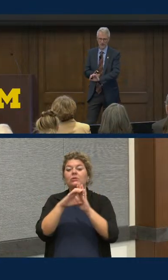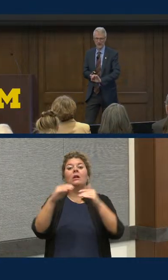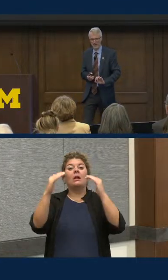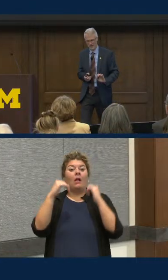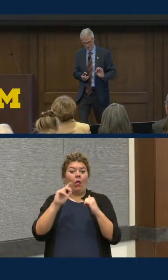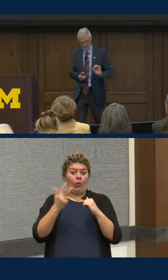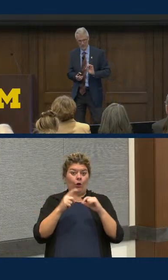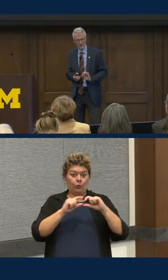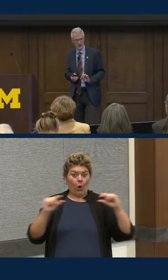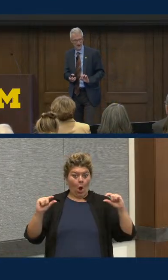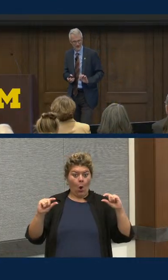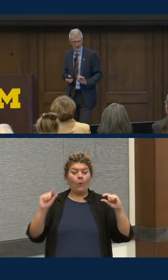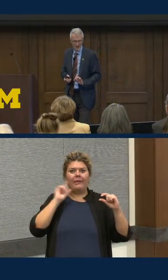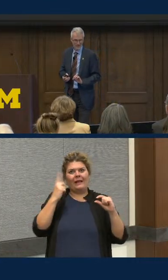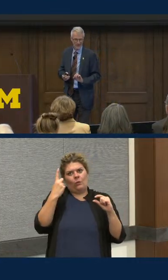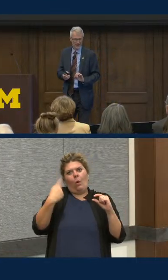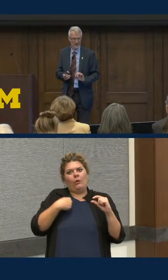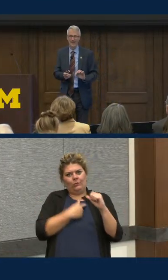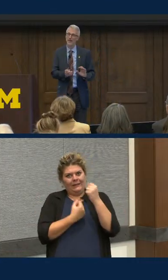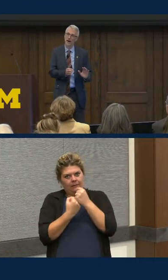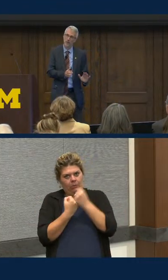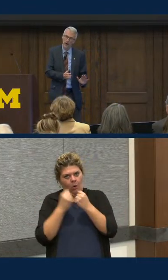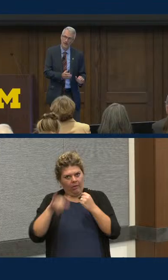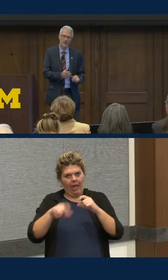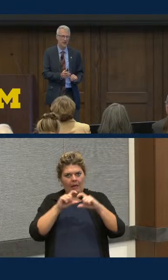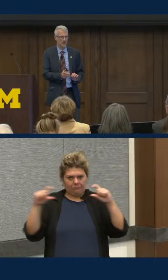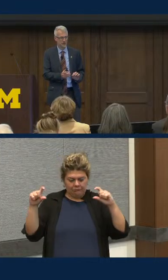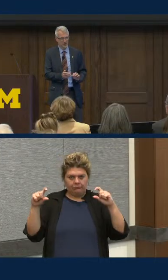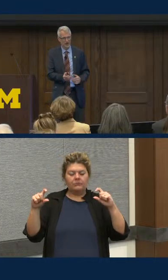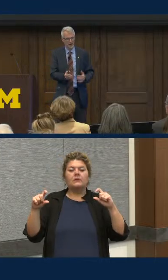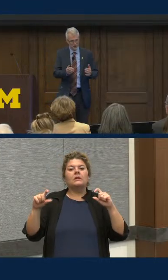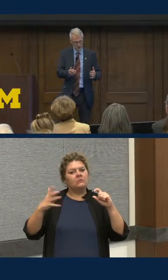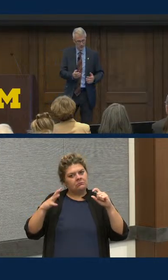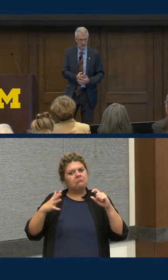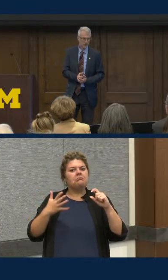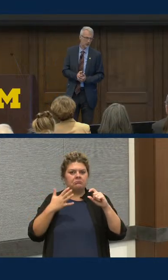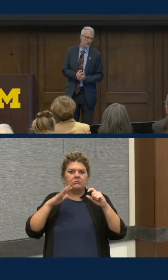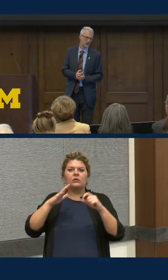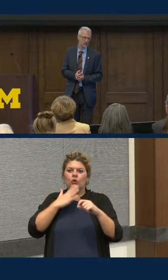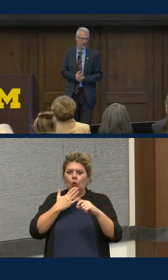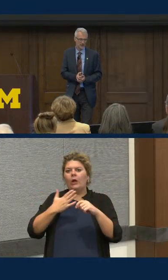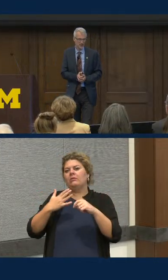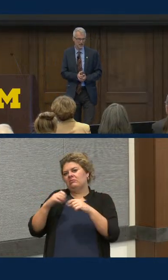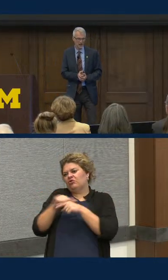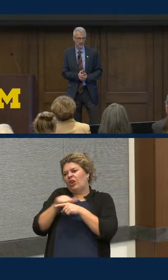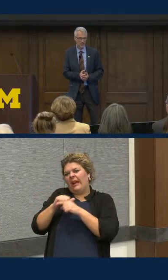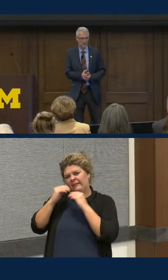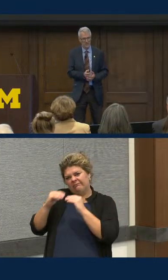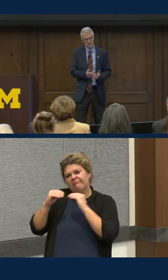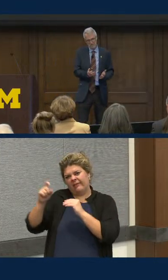row we promote that takes a modest amount of training data